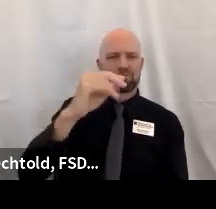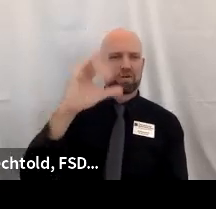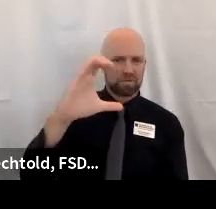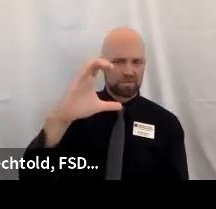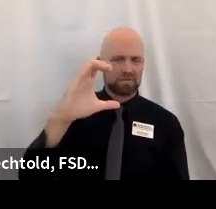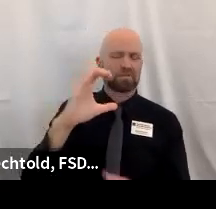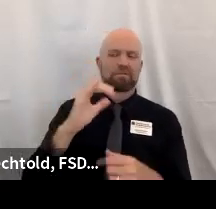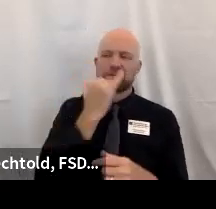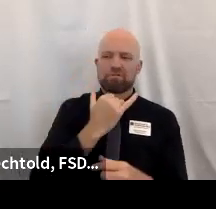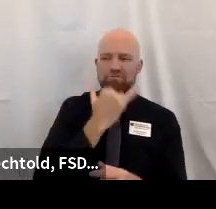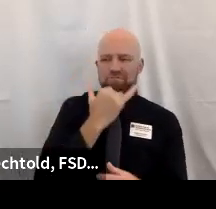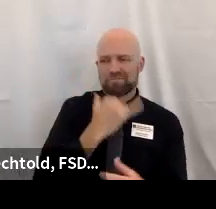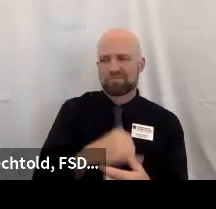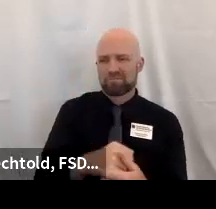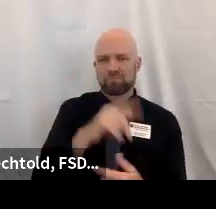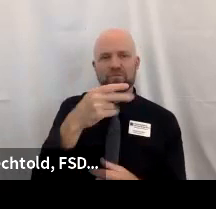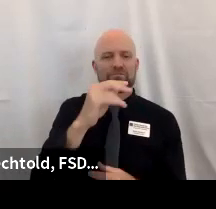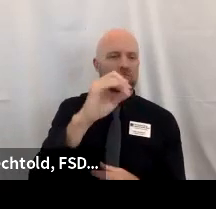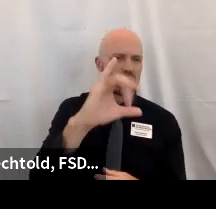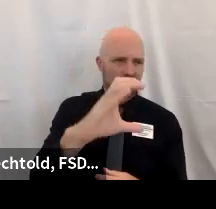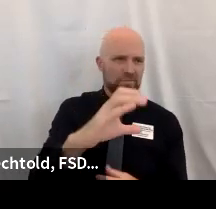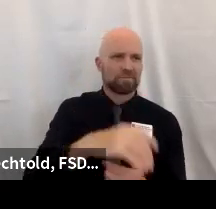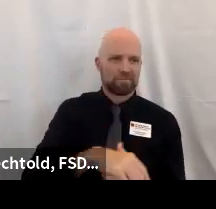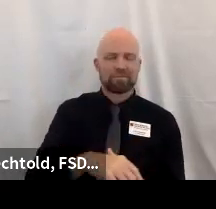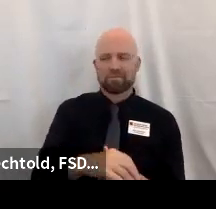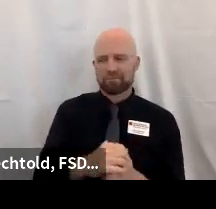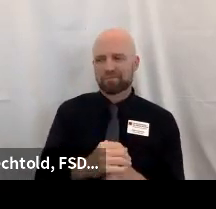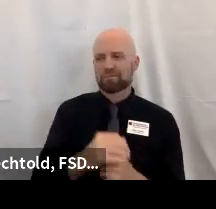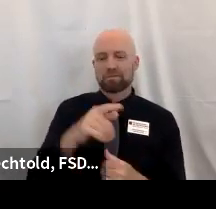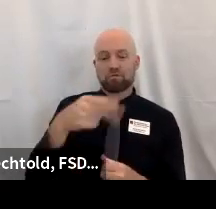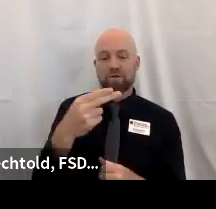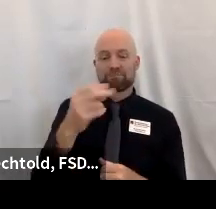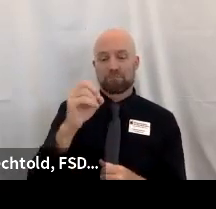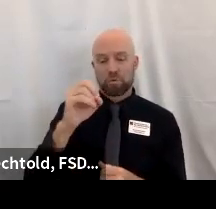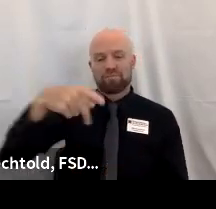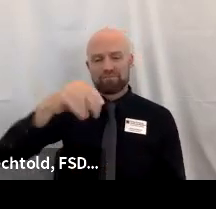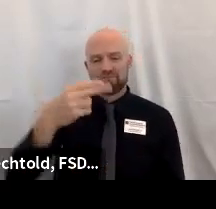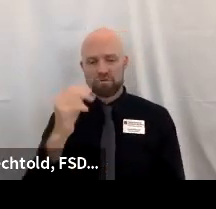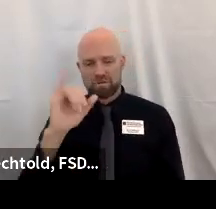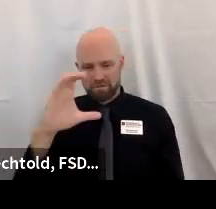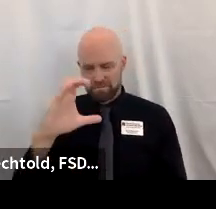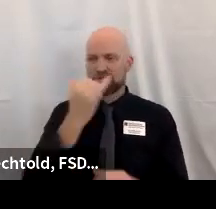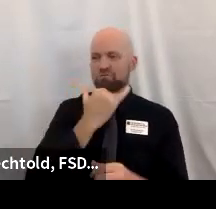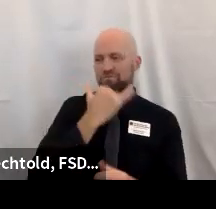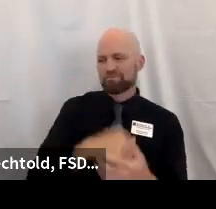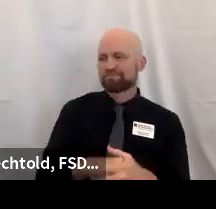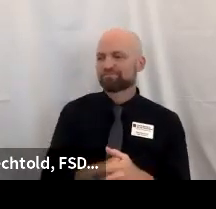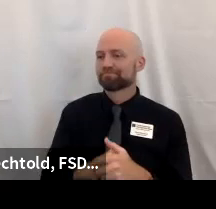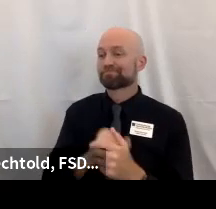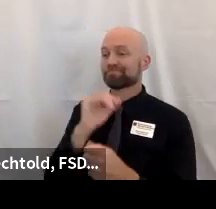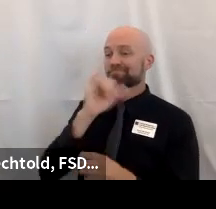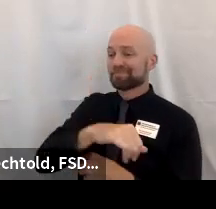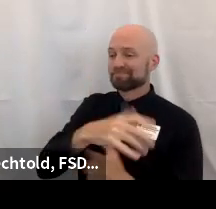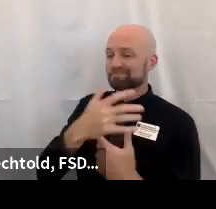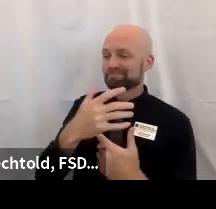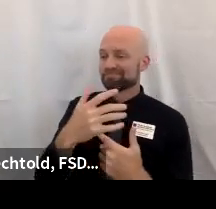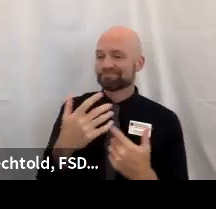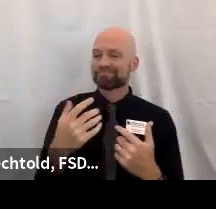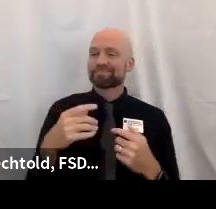which is called a graphonic. Graphophonemic error.